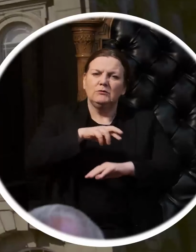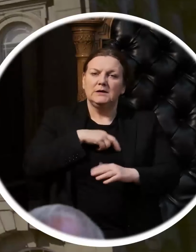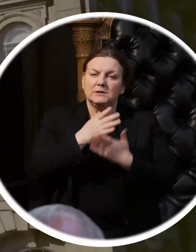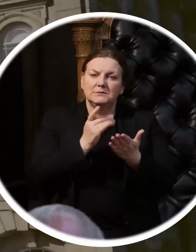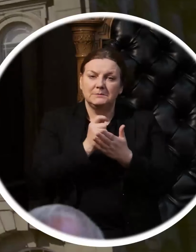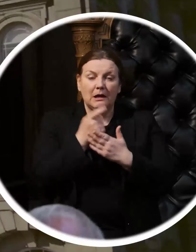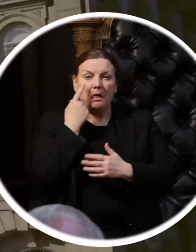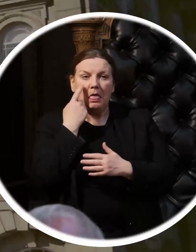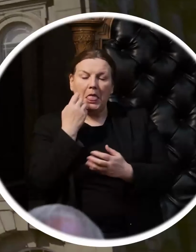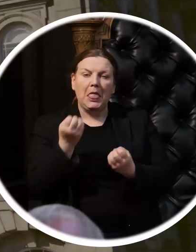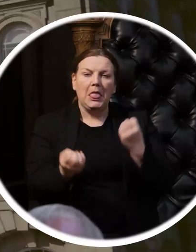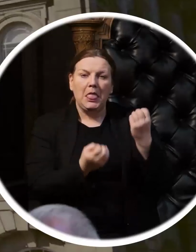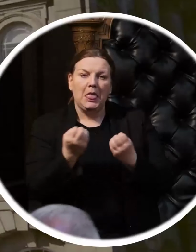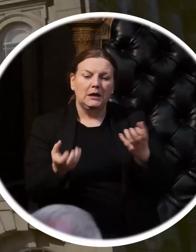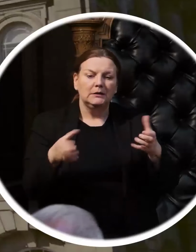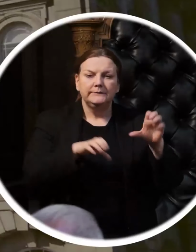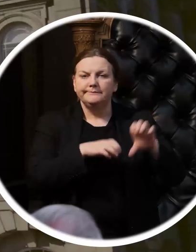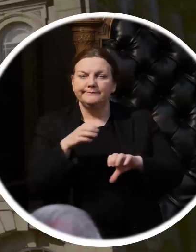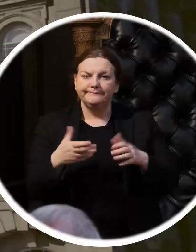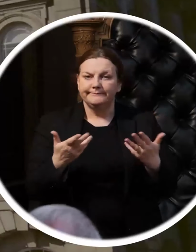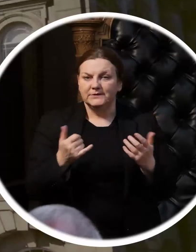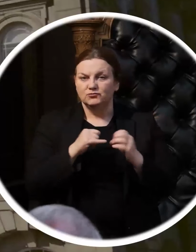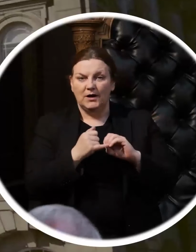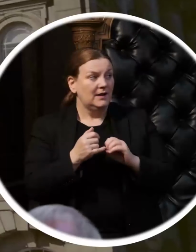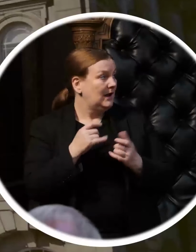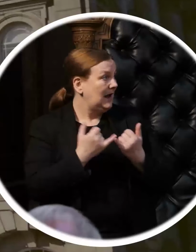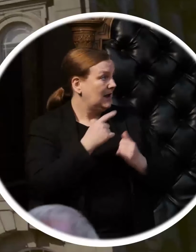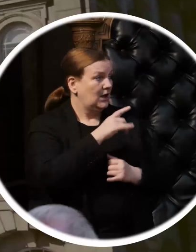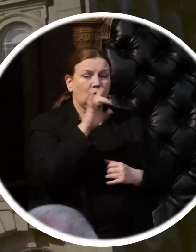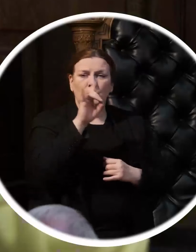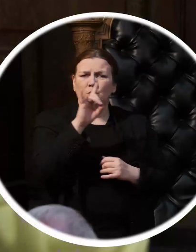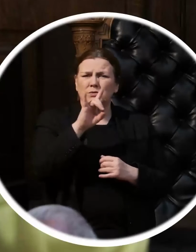There is a reason why Heuston, which is here in the background, for example, looks like a grand Opera House.